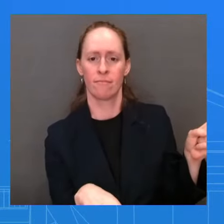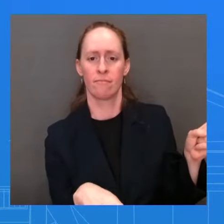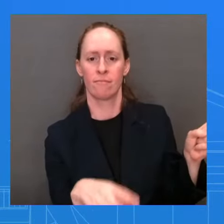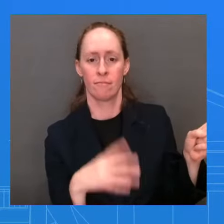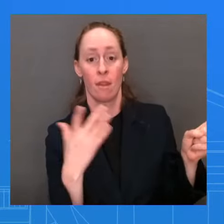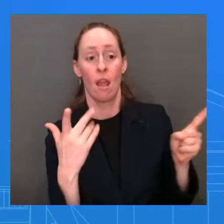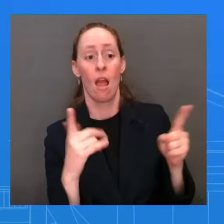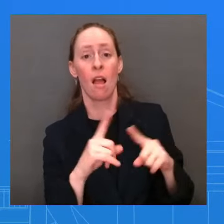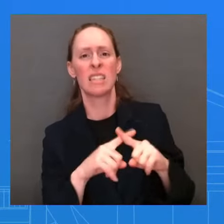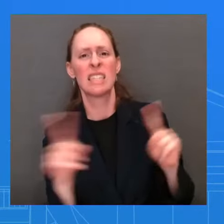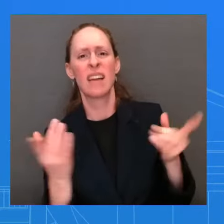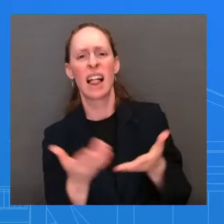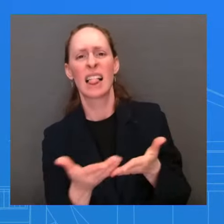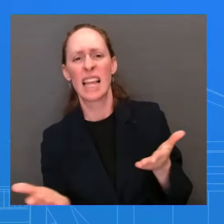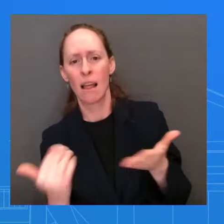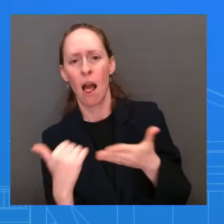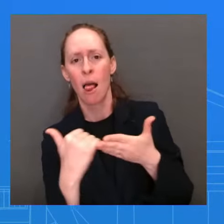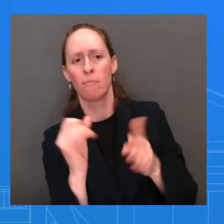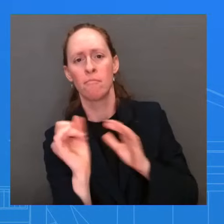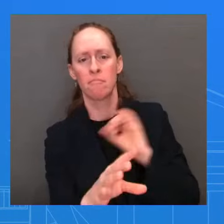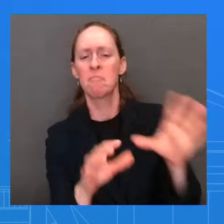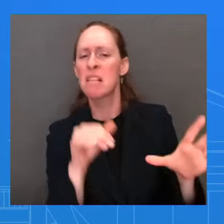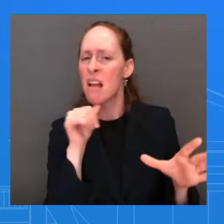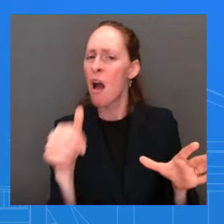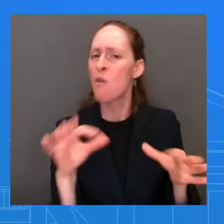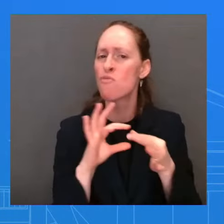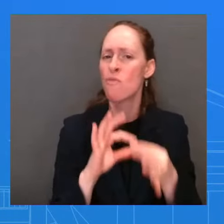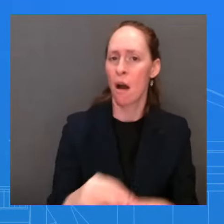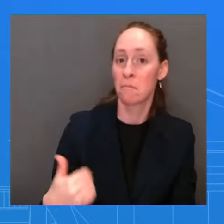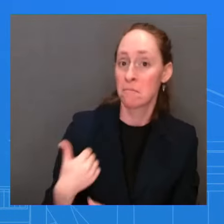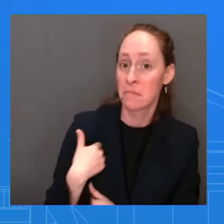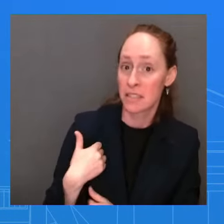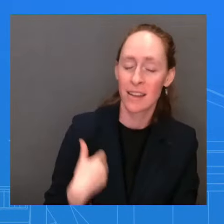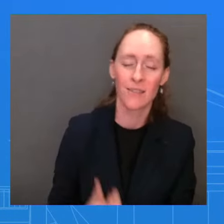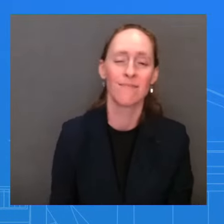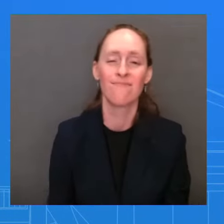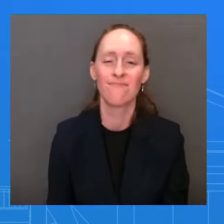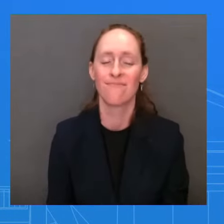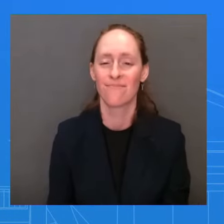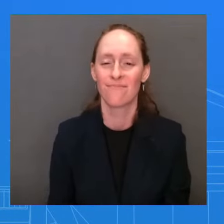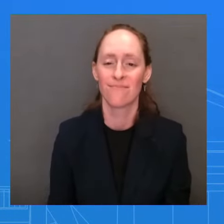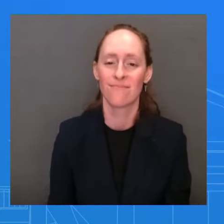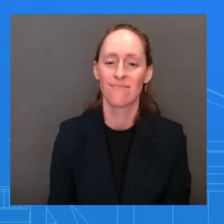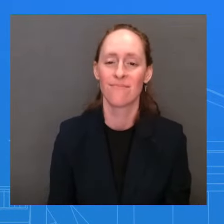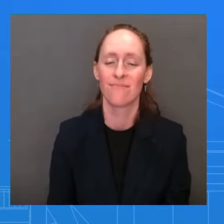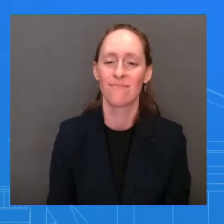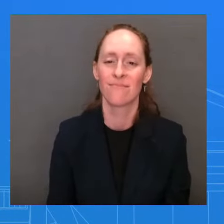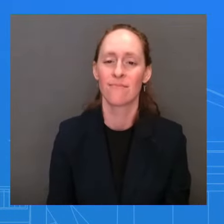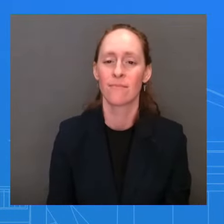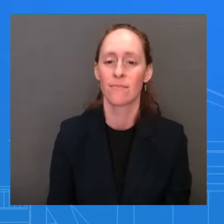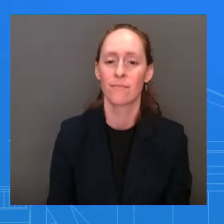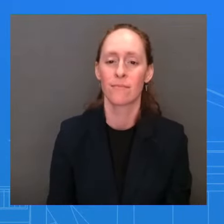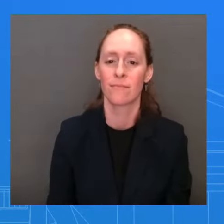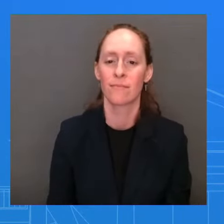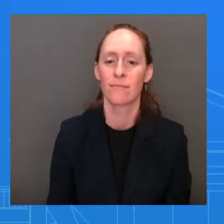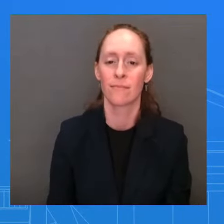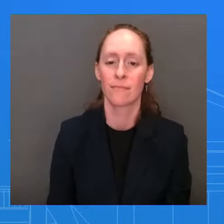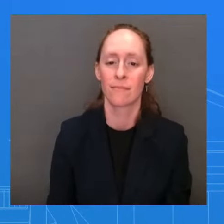to backfill U.S. supplies of key -- key munitions to Ukraine. And we welcome any further support the ROK can give to Ukraine.